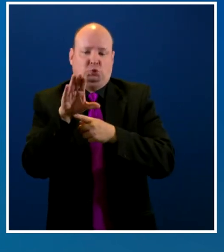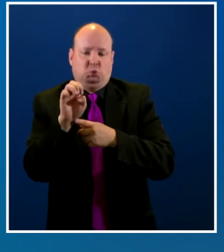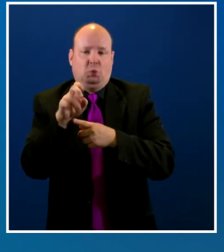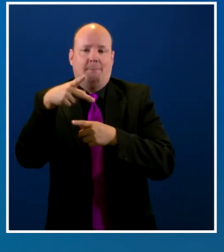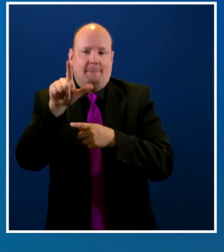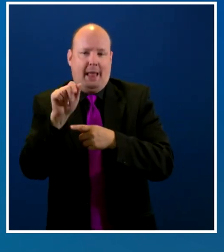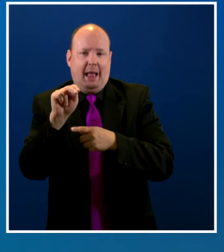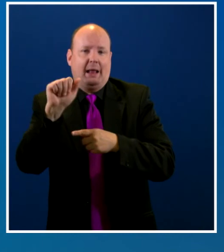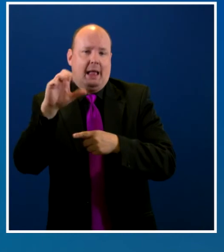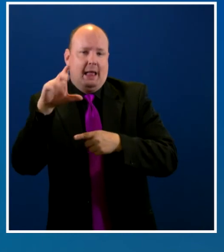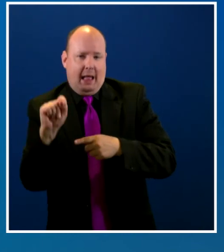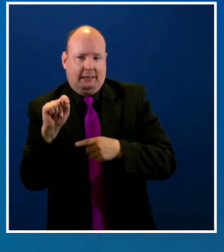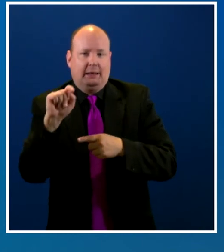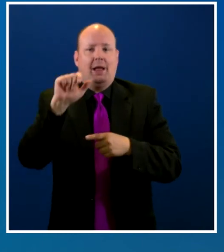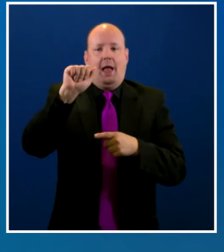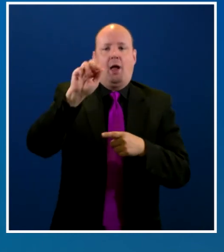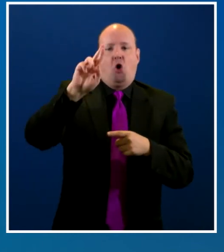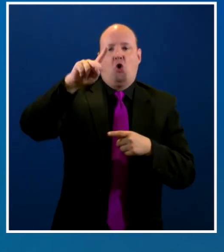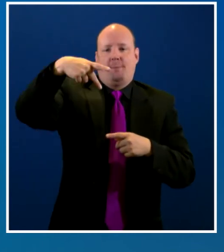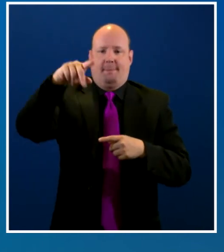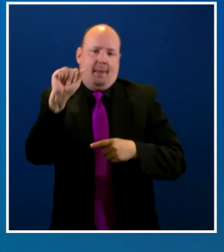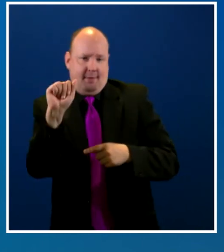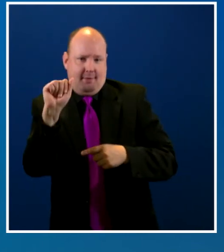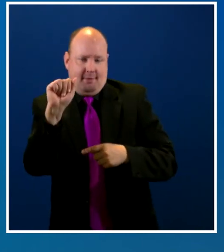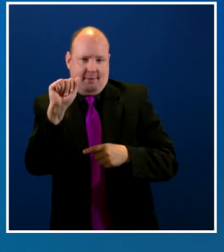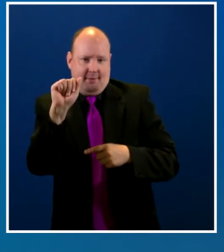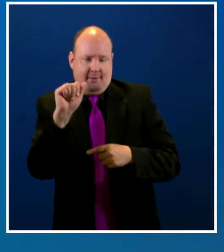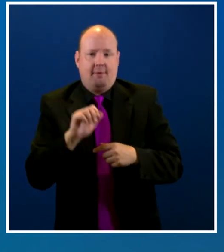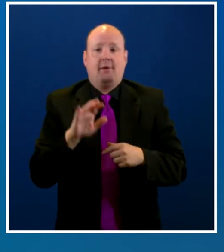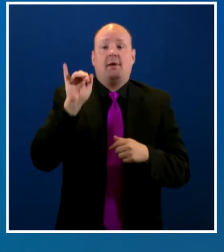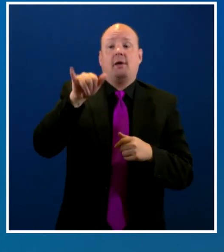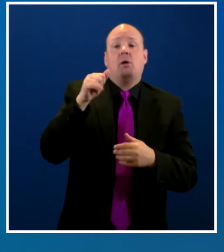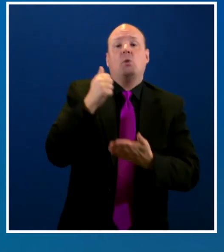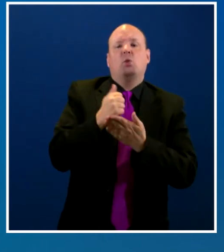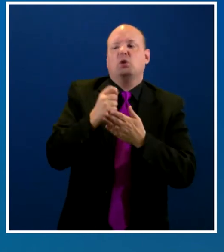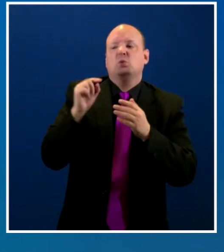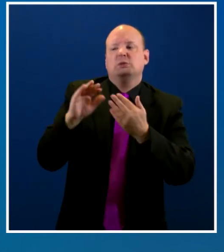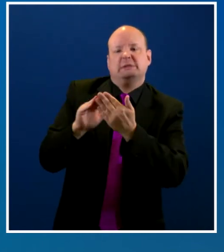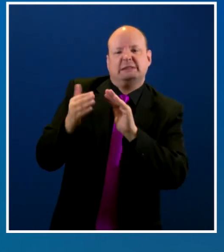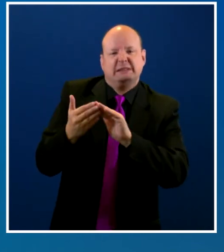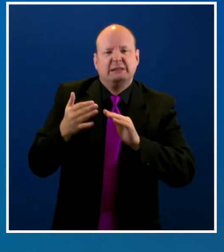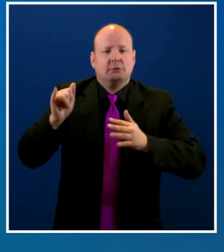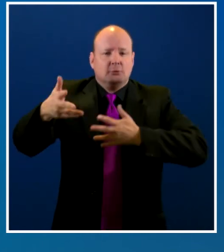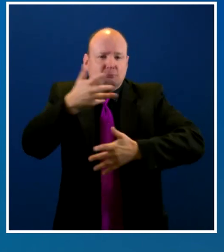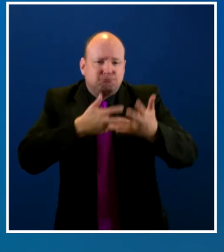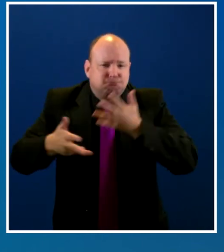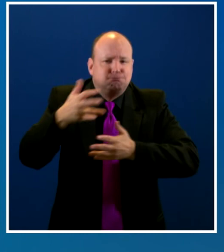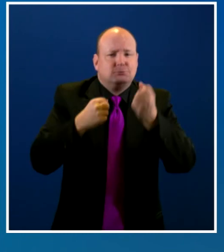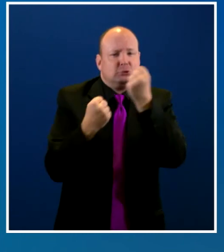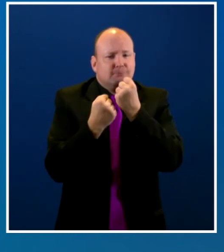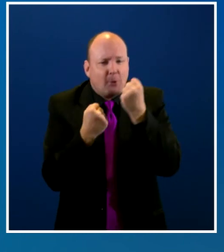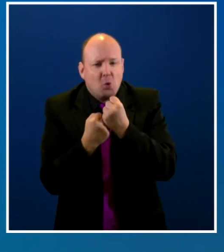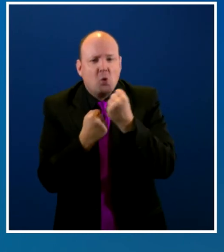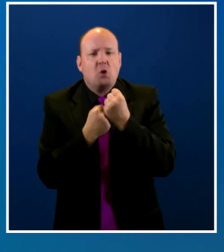We're working alongside the community to help best deploy those funds to support long term economic and livability